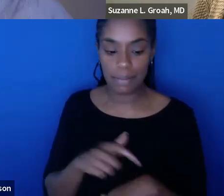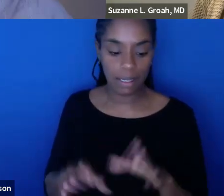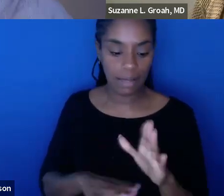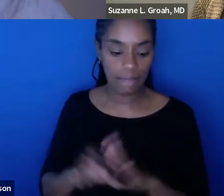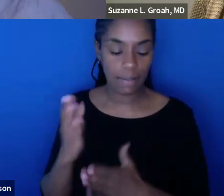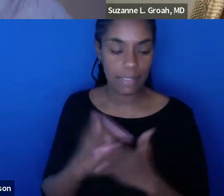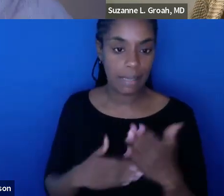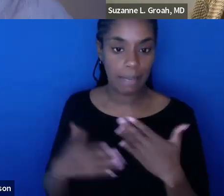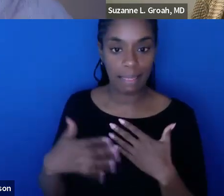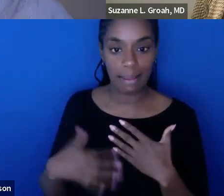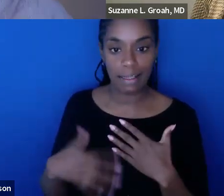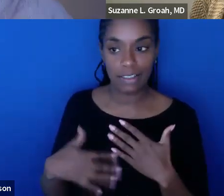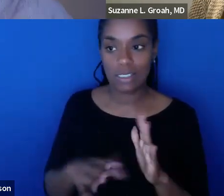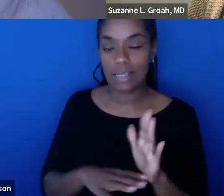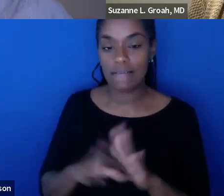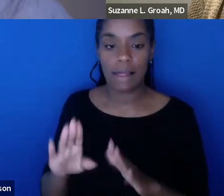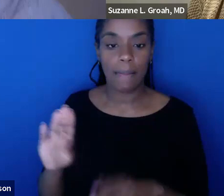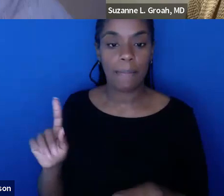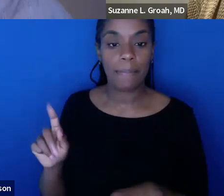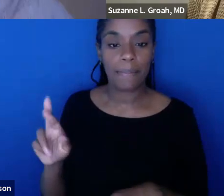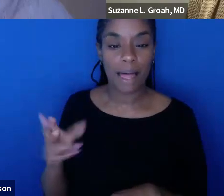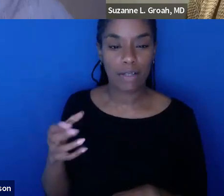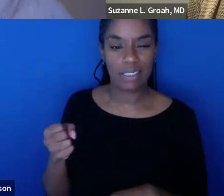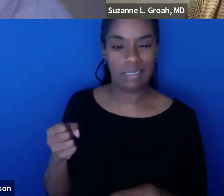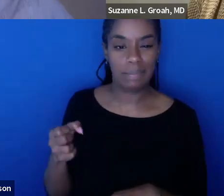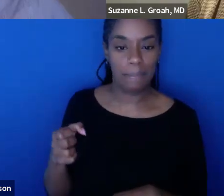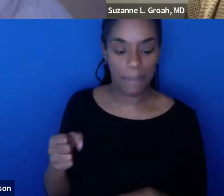they develop bladder spasms. So at that time, that's a change.